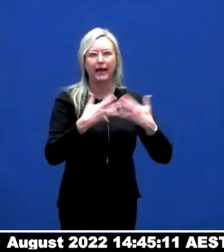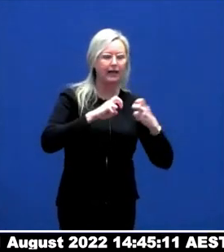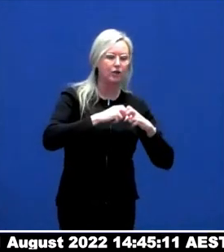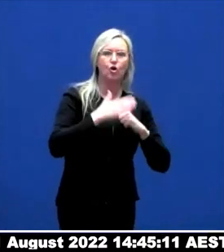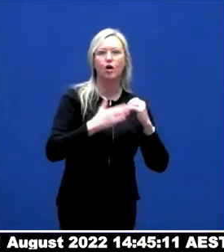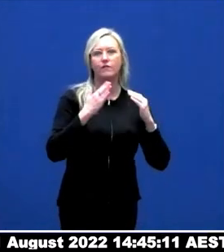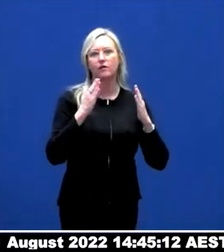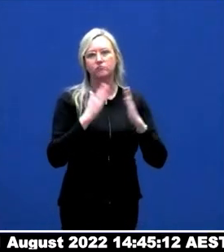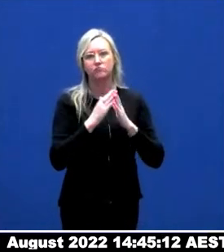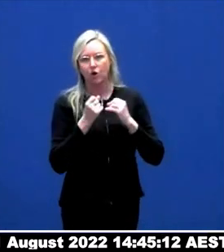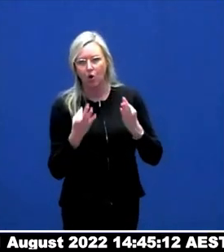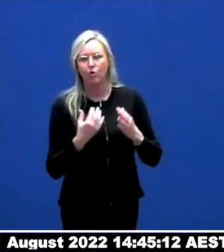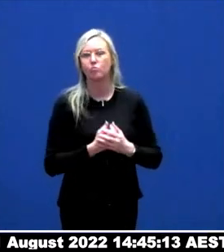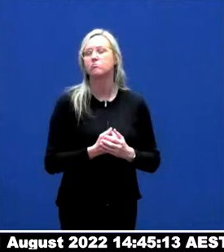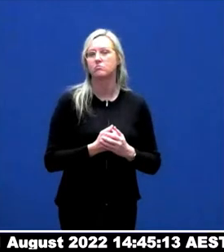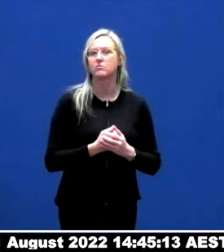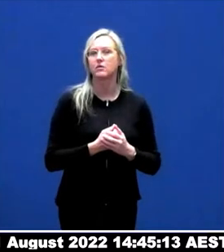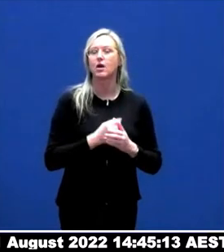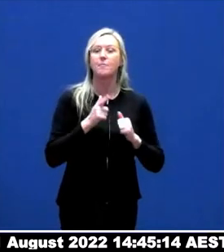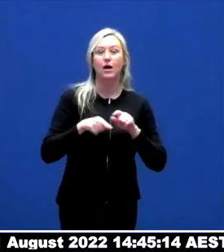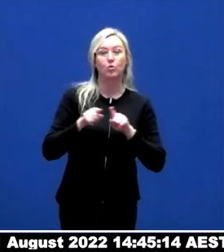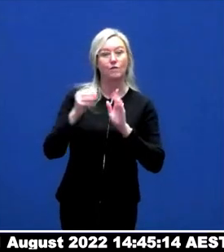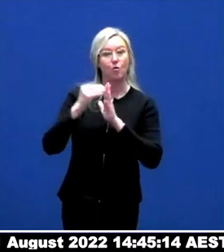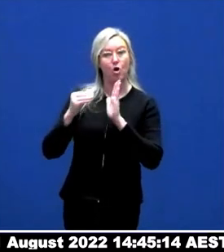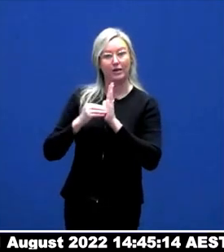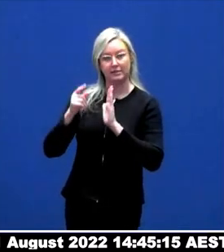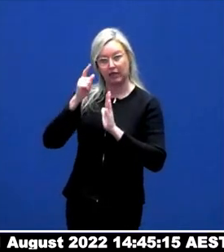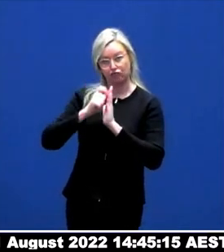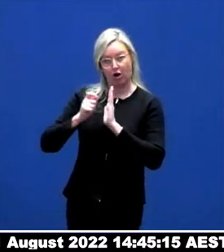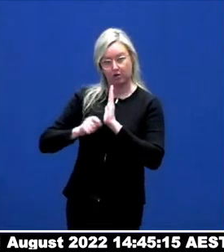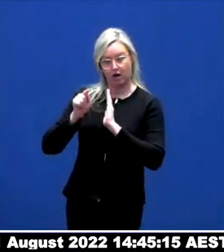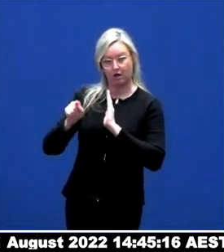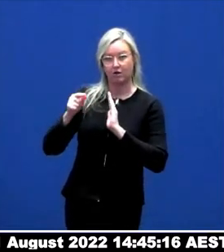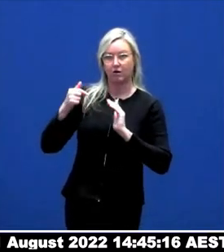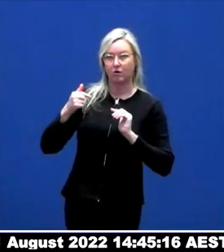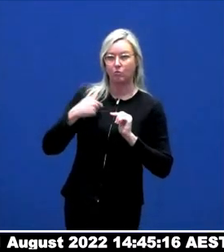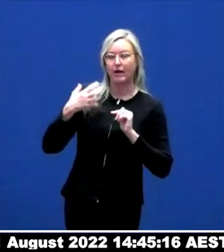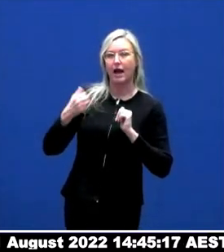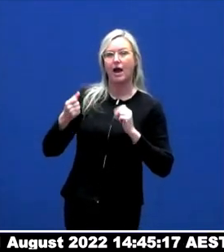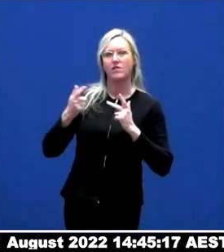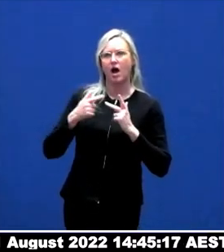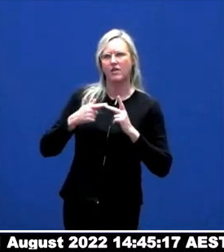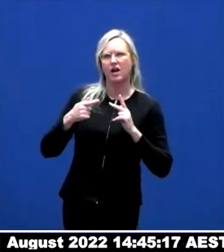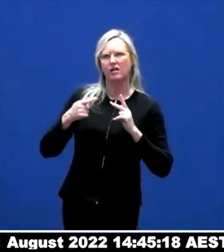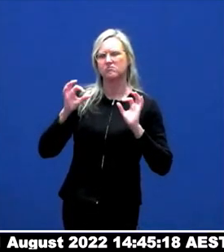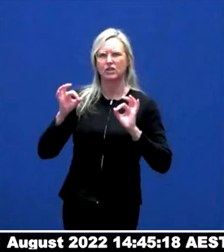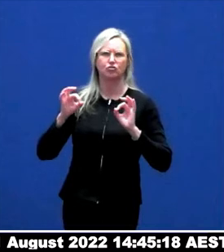And at the systems - at the policy level, our state relations branch meet with senior